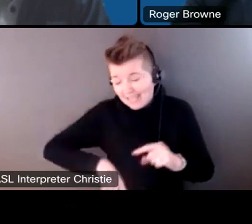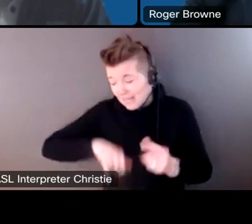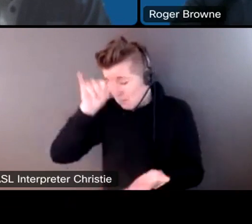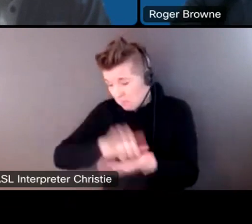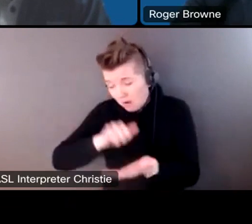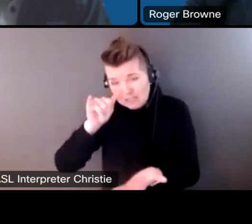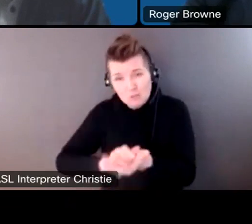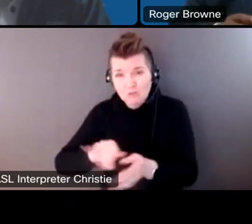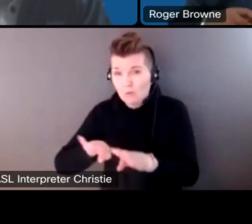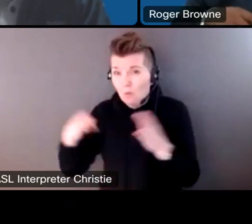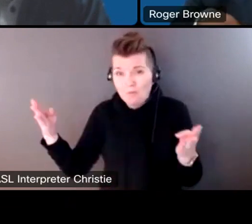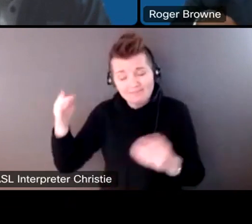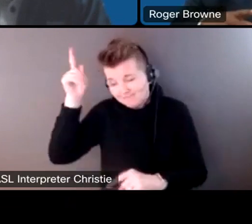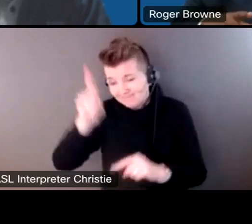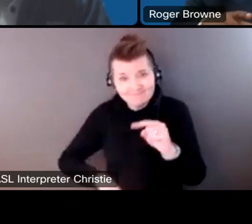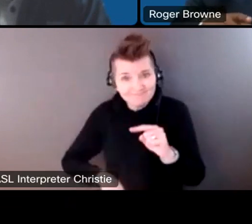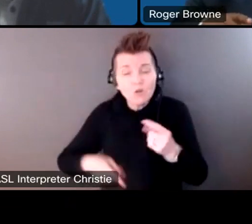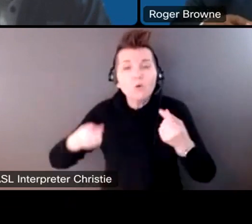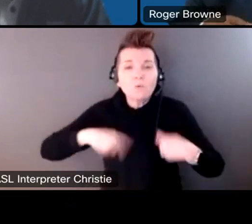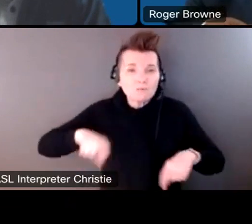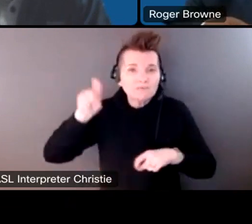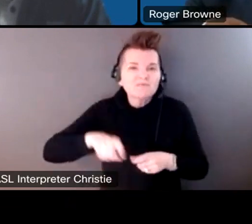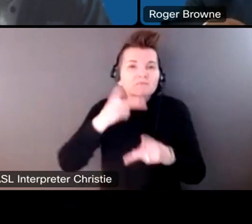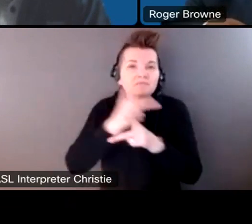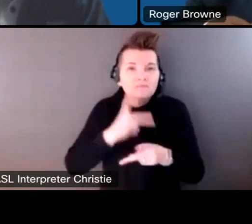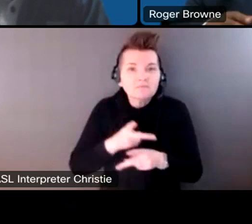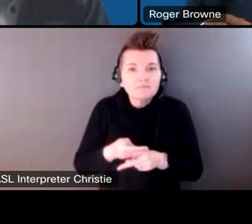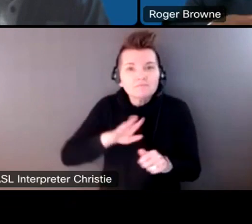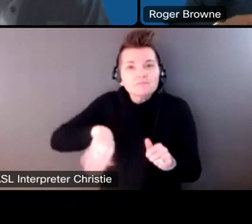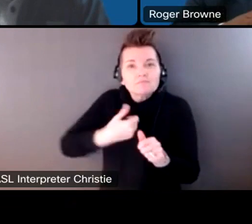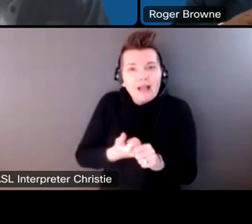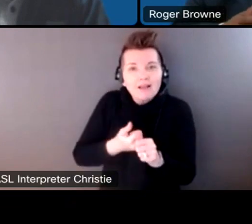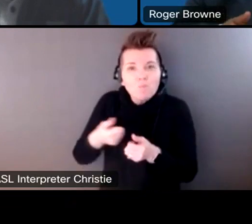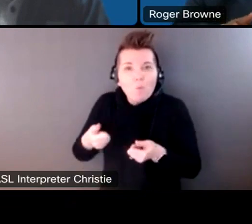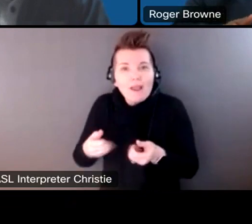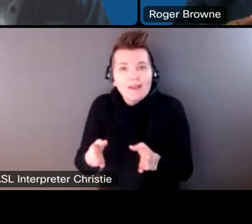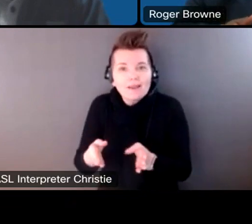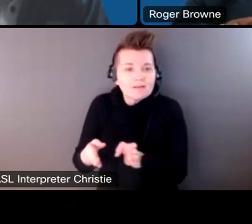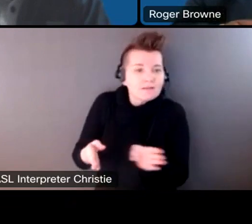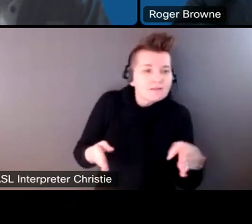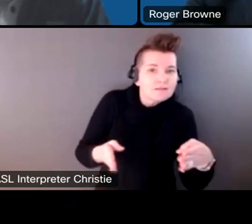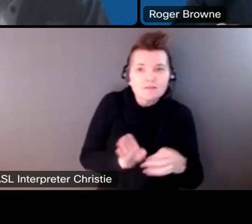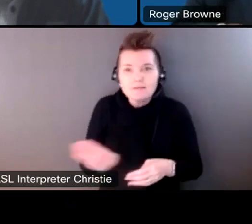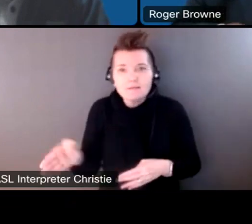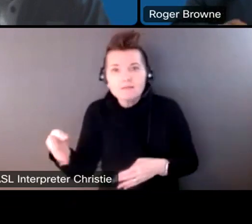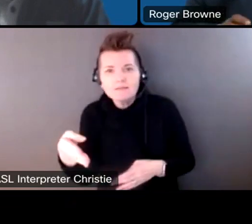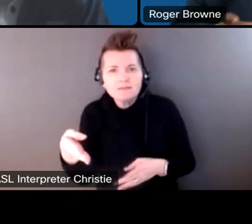that area through another alternative route for cyclists or detour route, that we improve